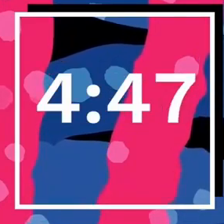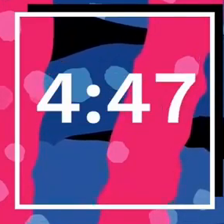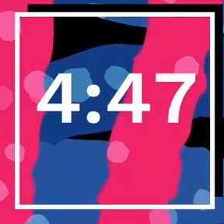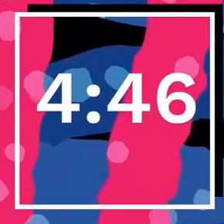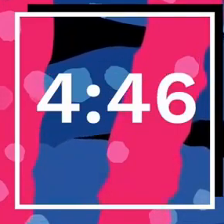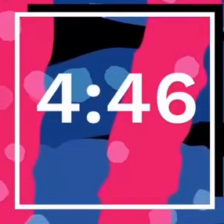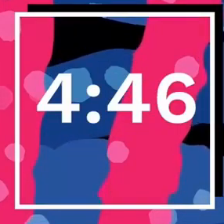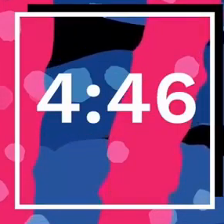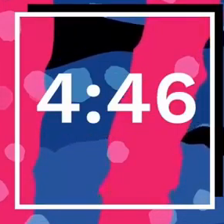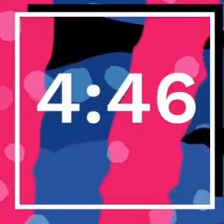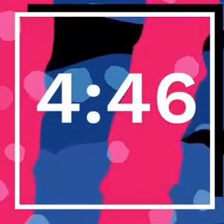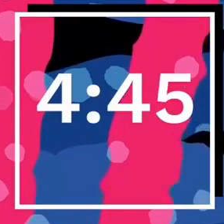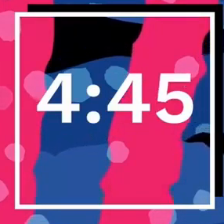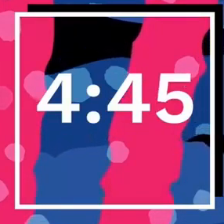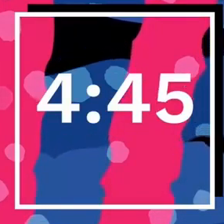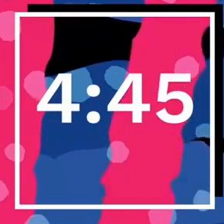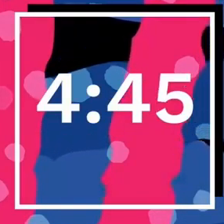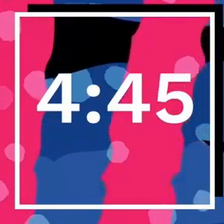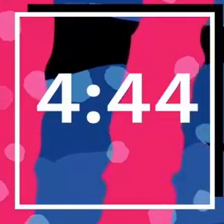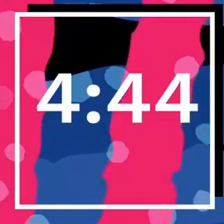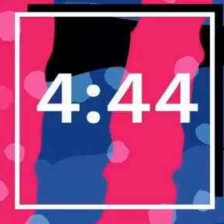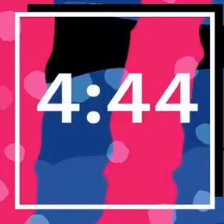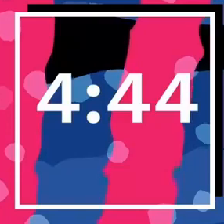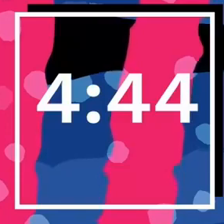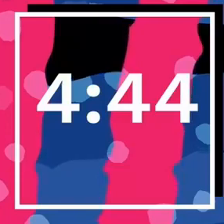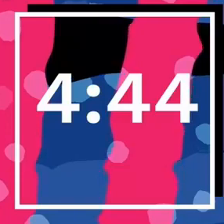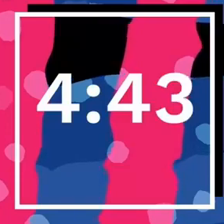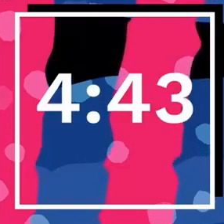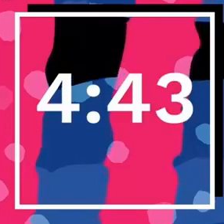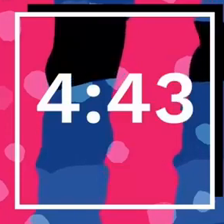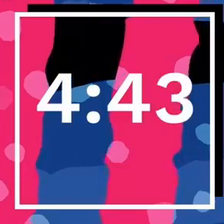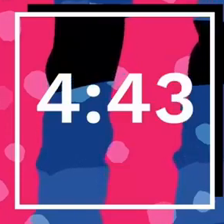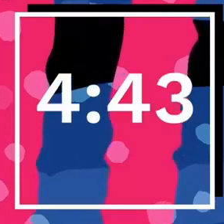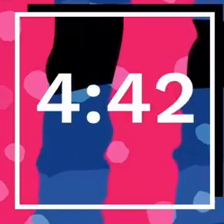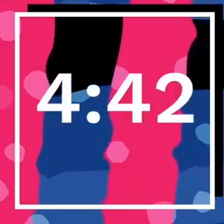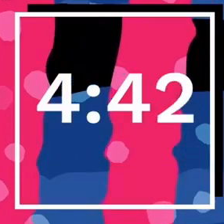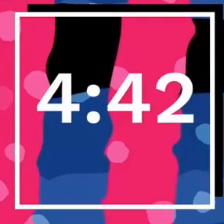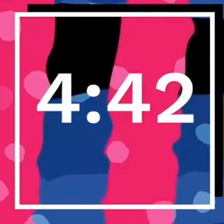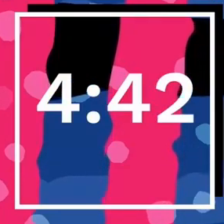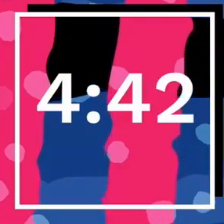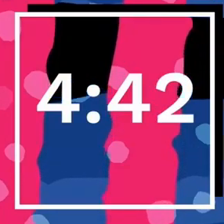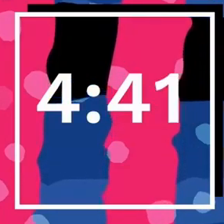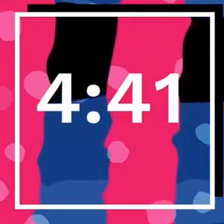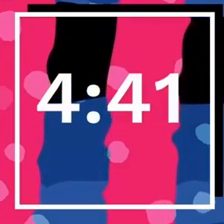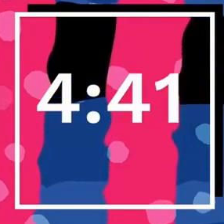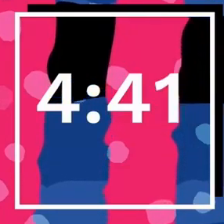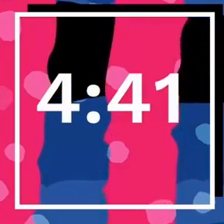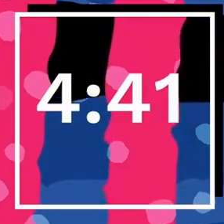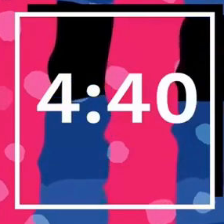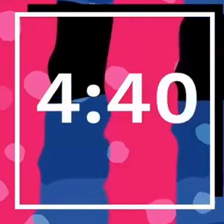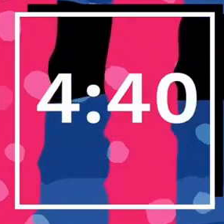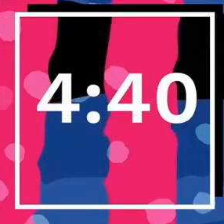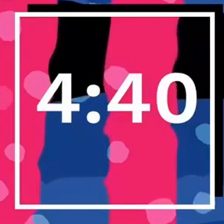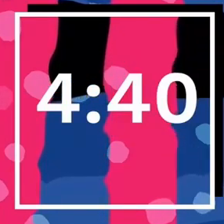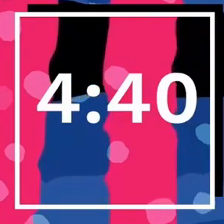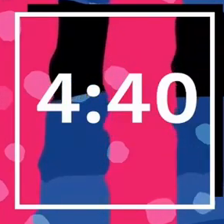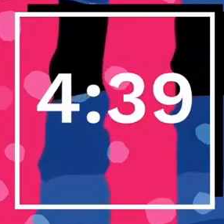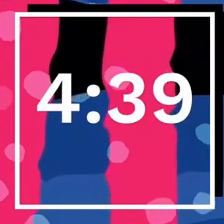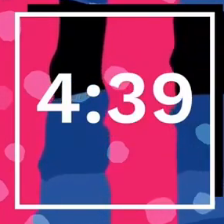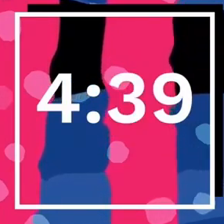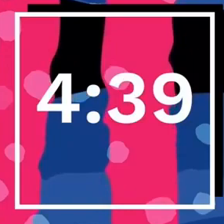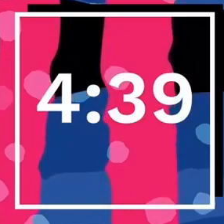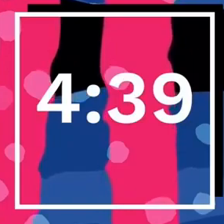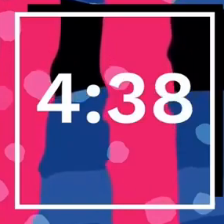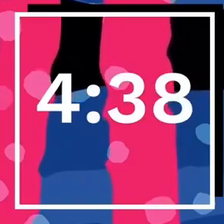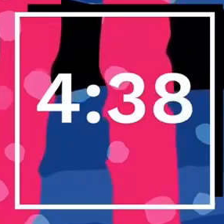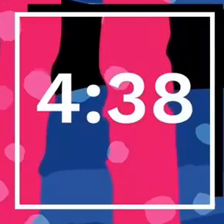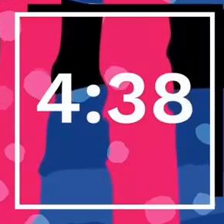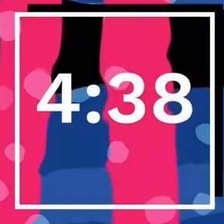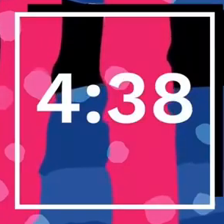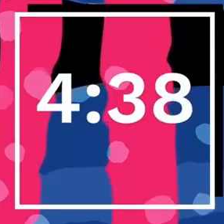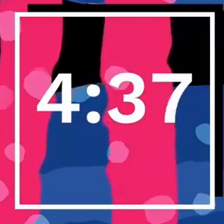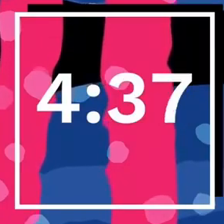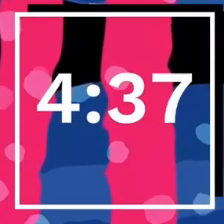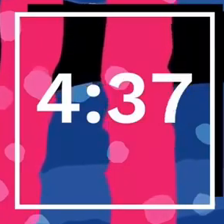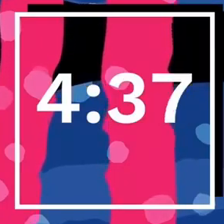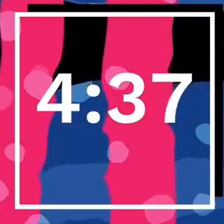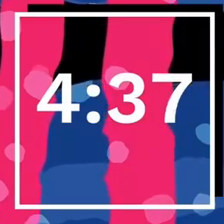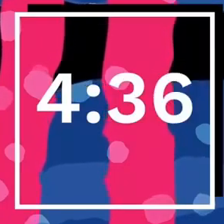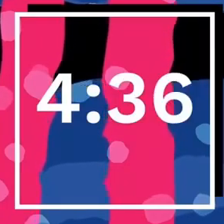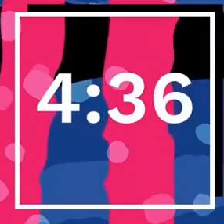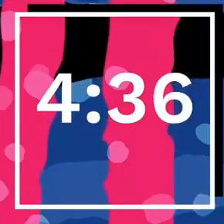THE CHILD TAX CREDIT.